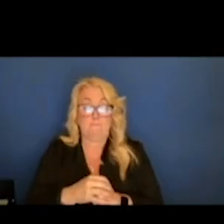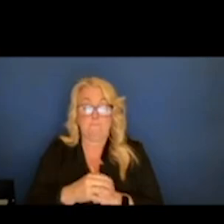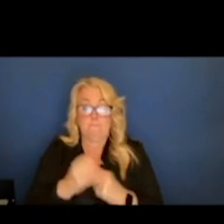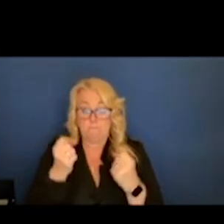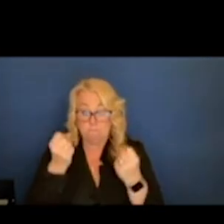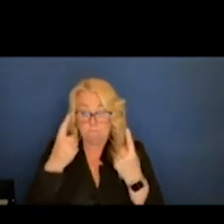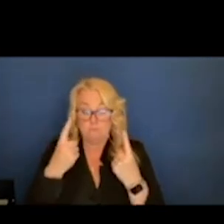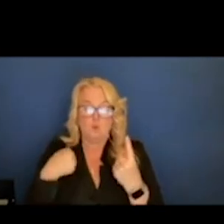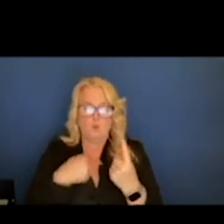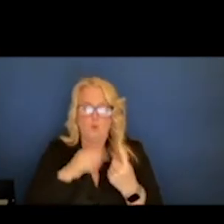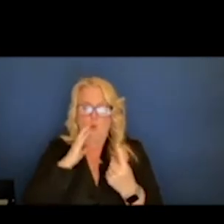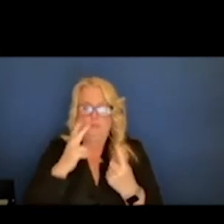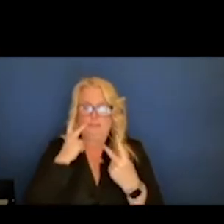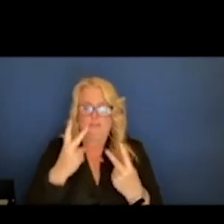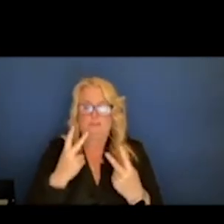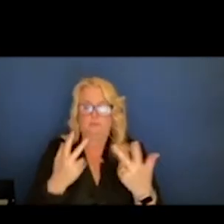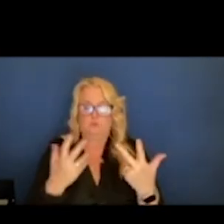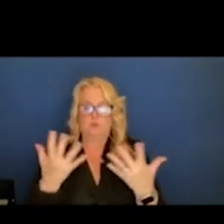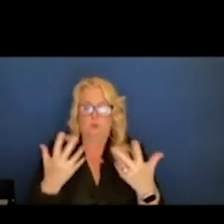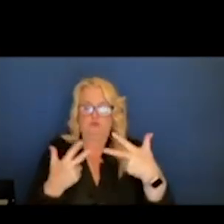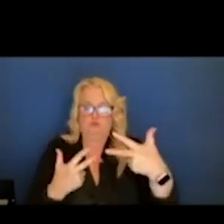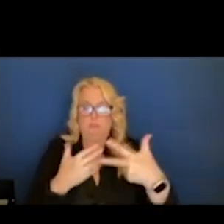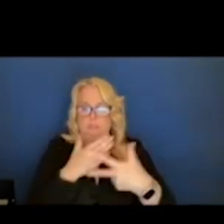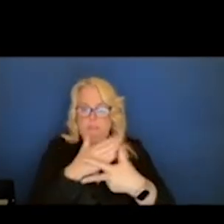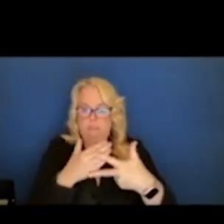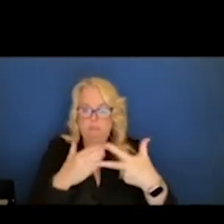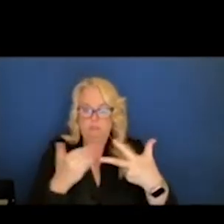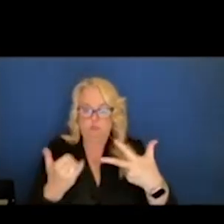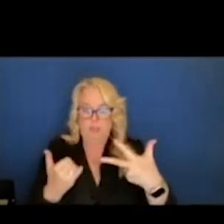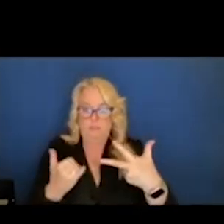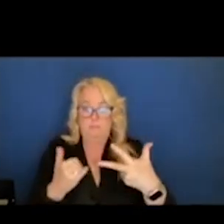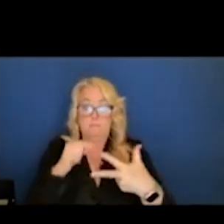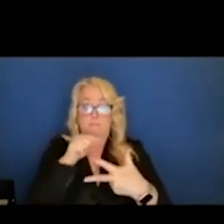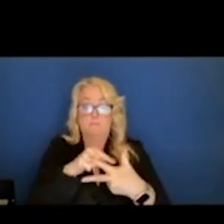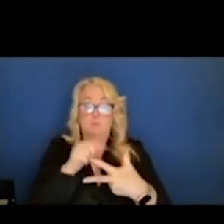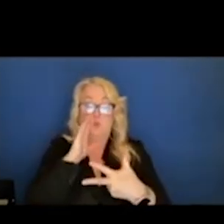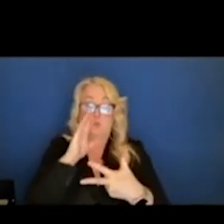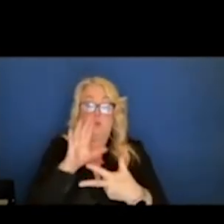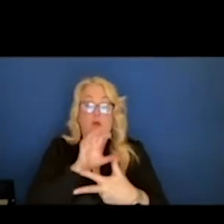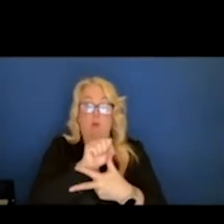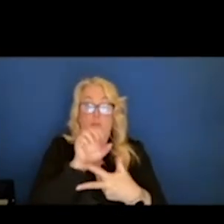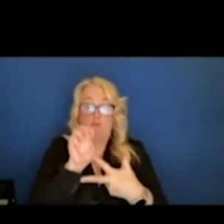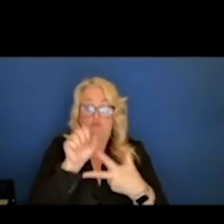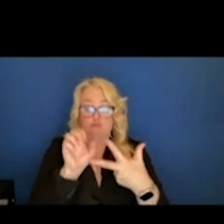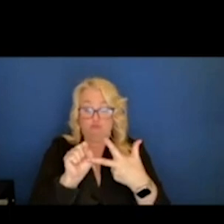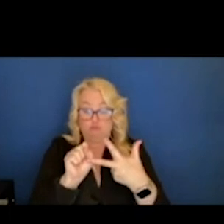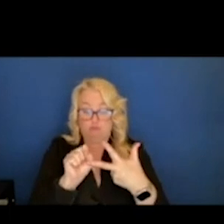look at our objectives today. This session is designed to accomplish three main goals: